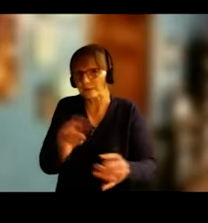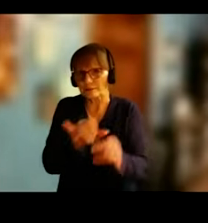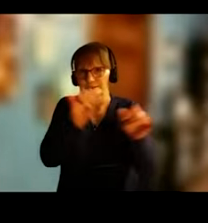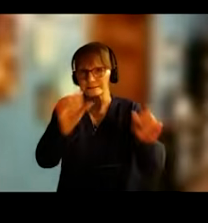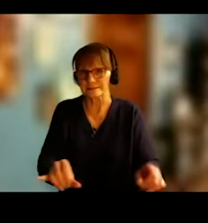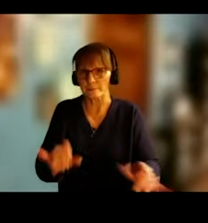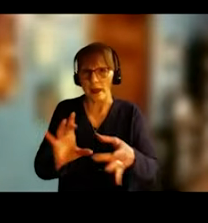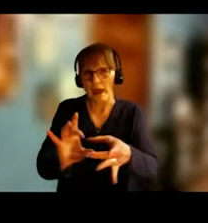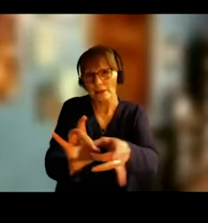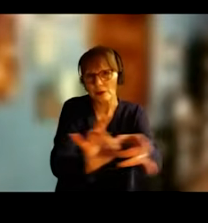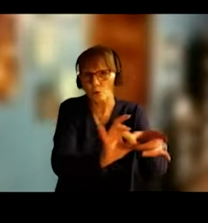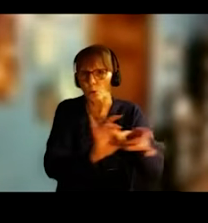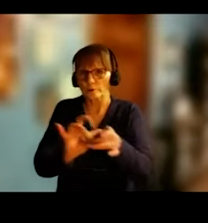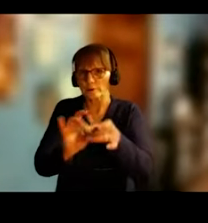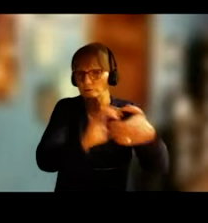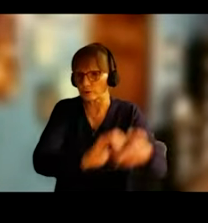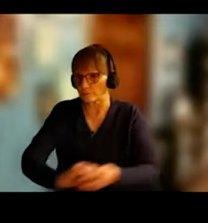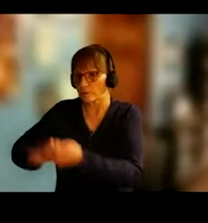across systems. Next slide please.